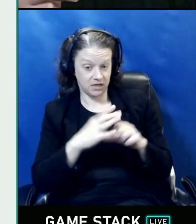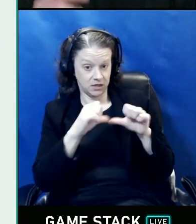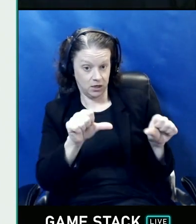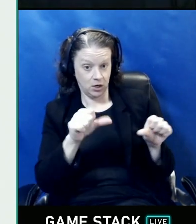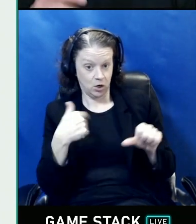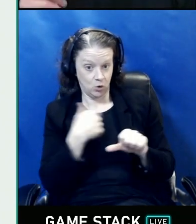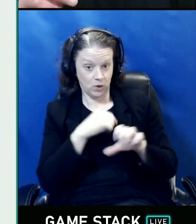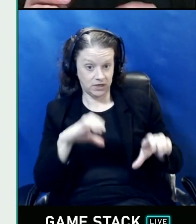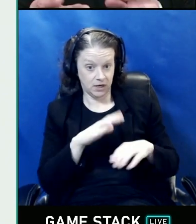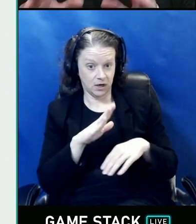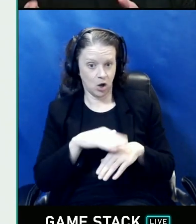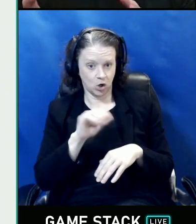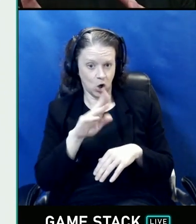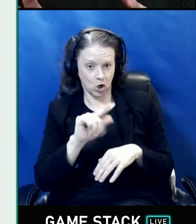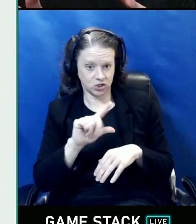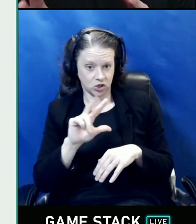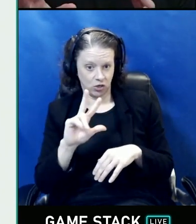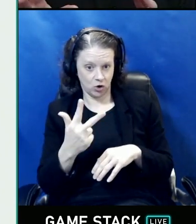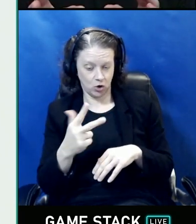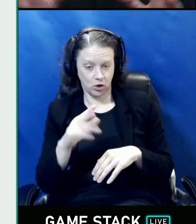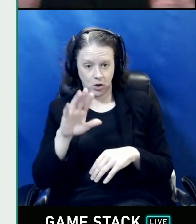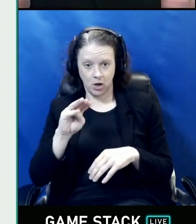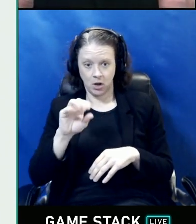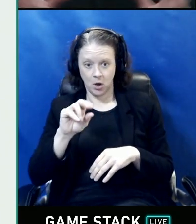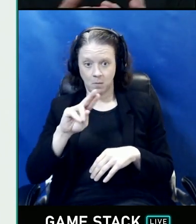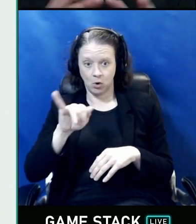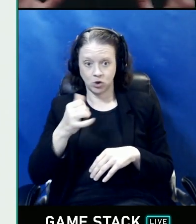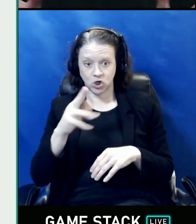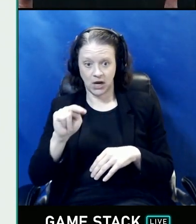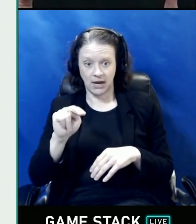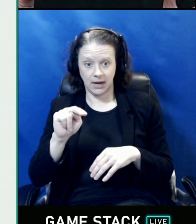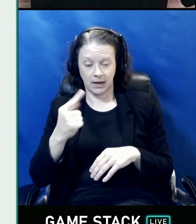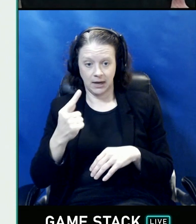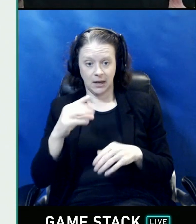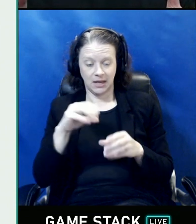and note Mojang in Stockholm and our partner Double Eleven, in Middlesbrough